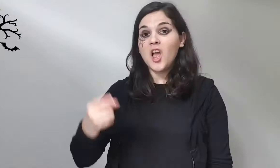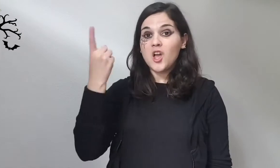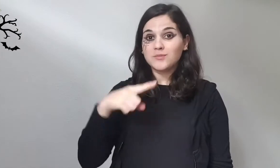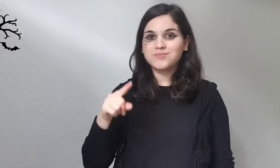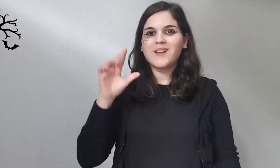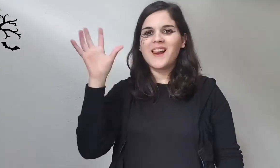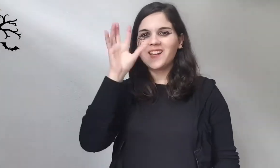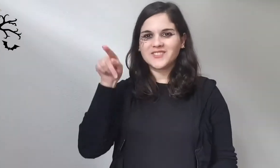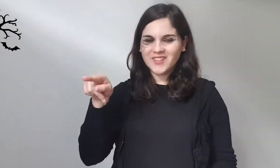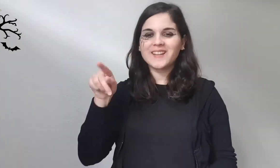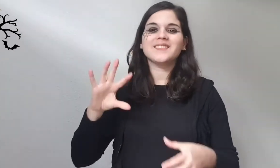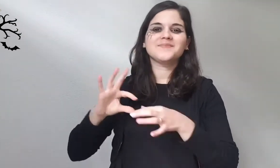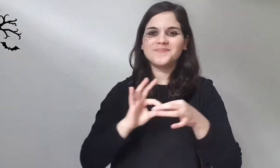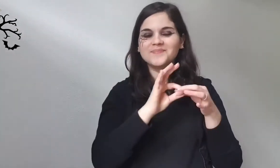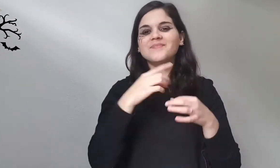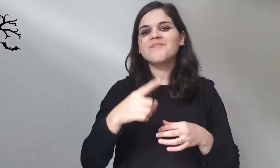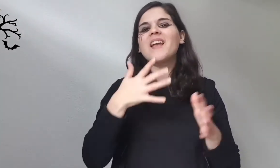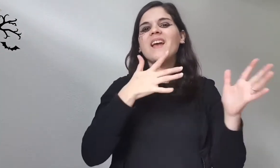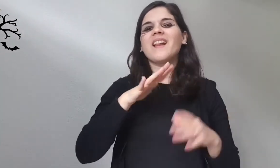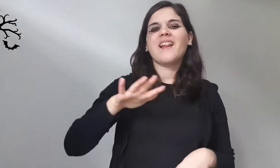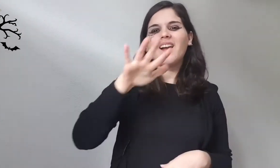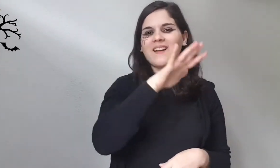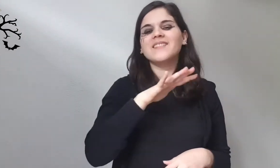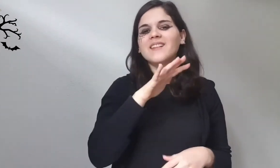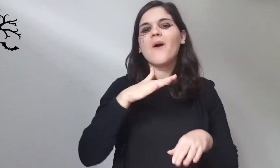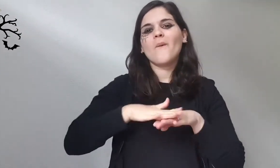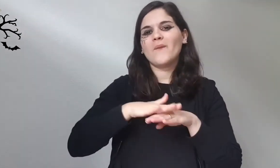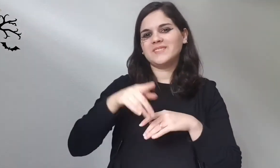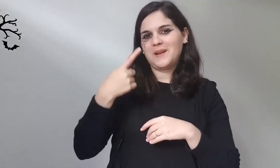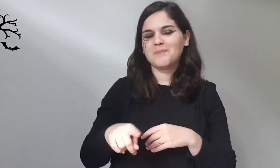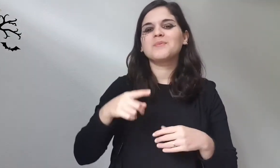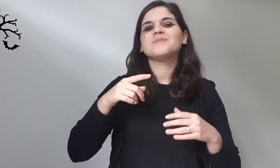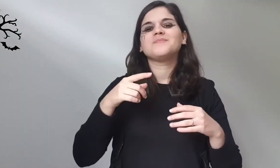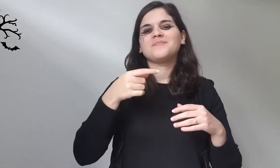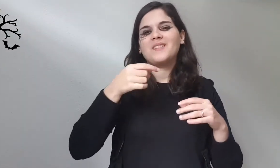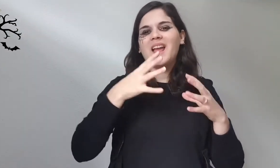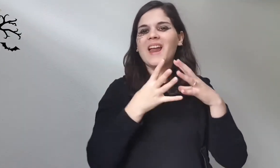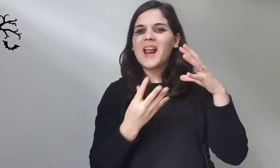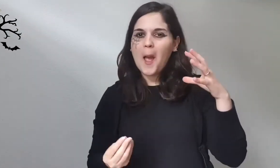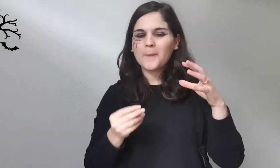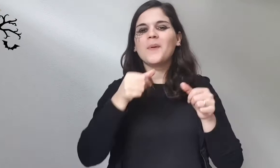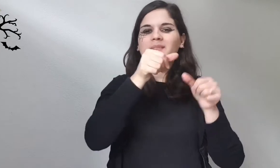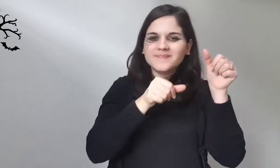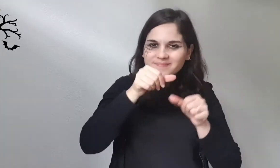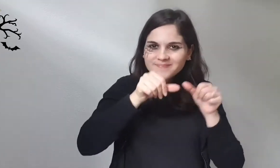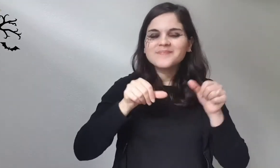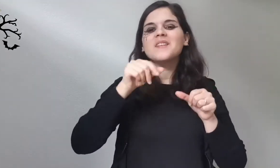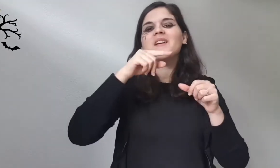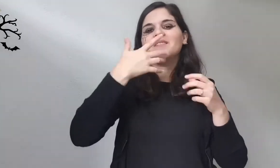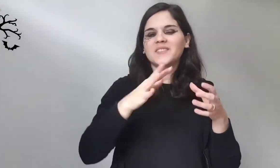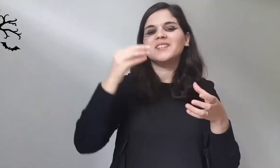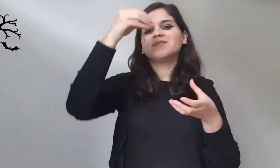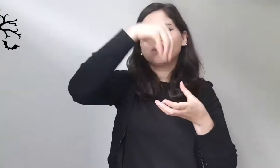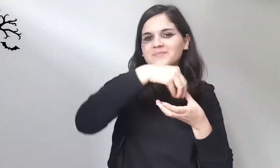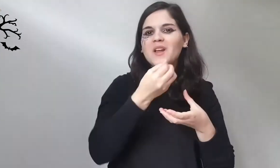From this legend then the Irish used the turnip